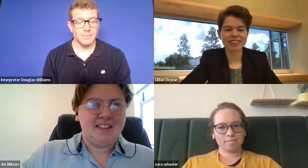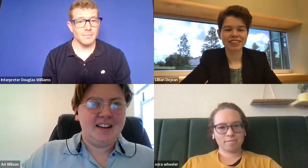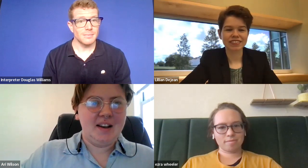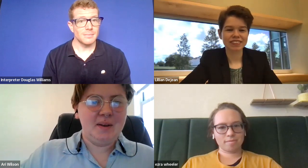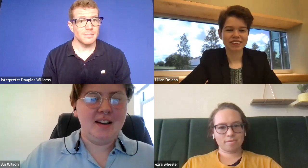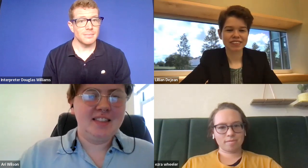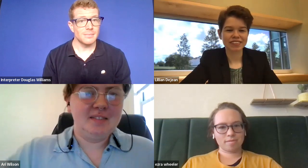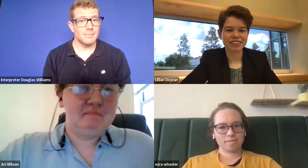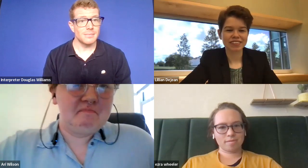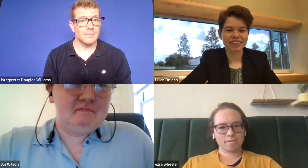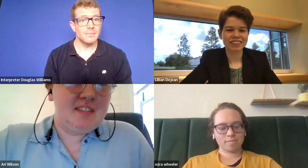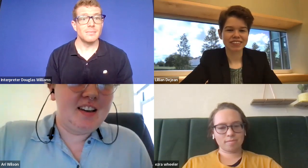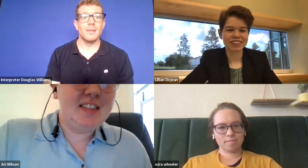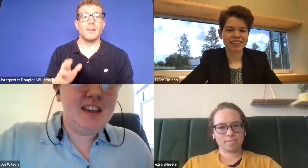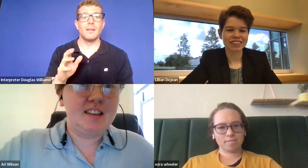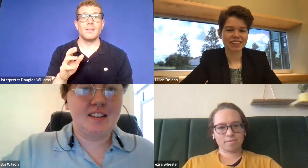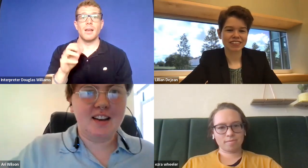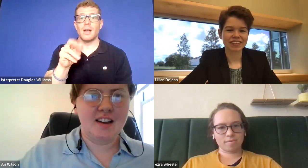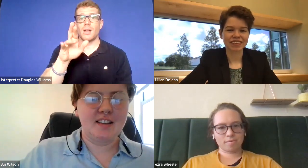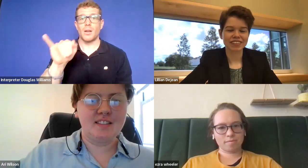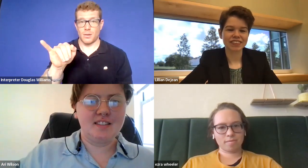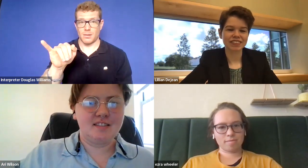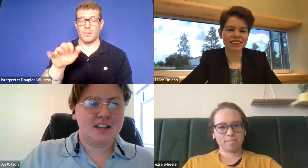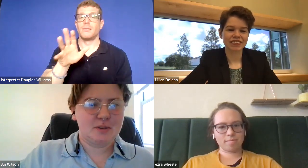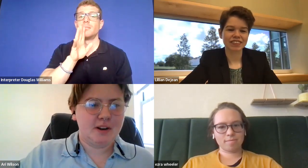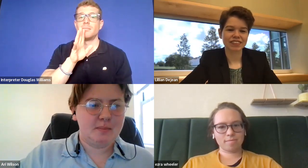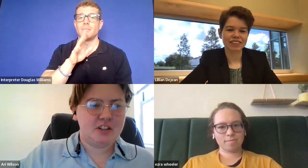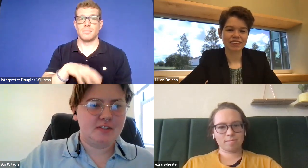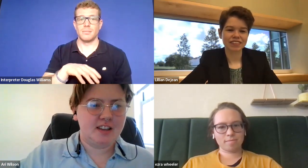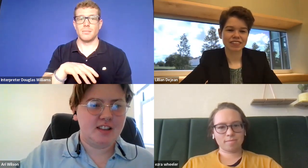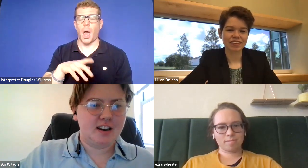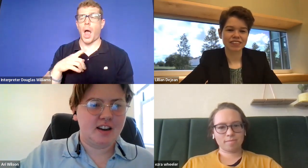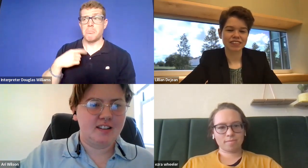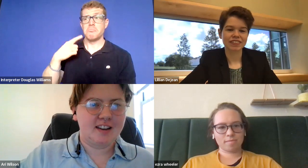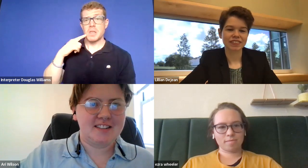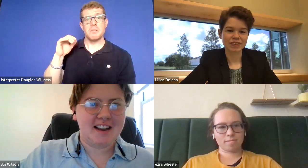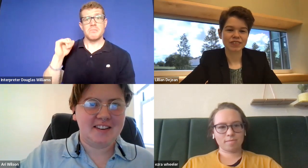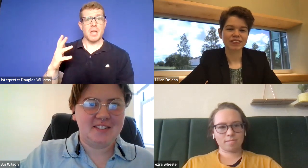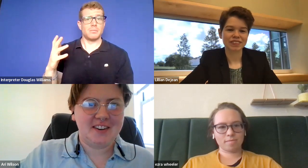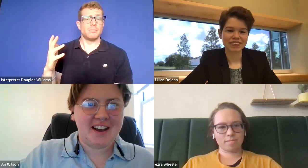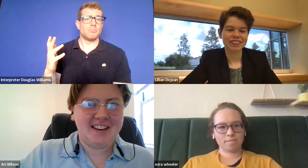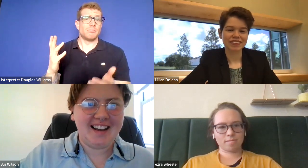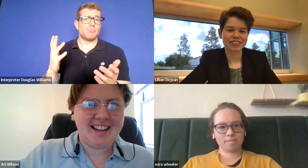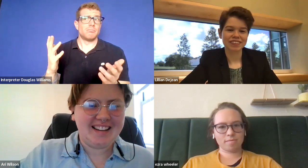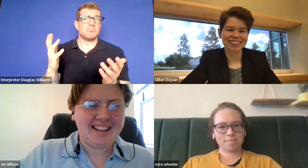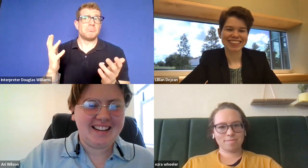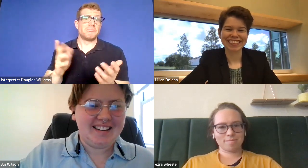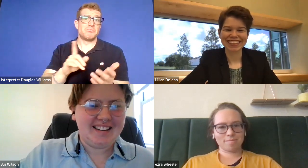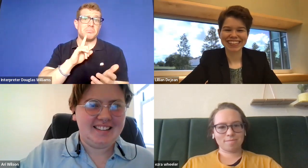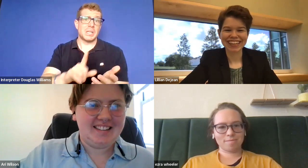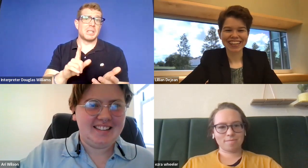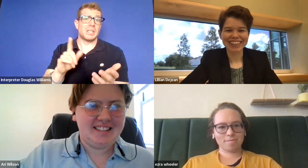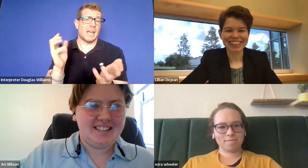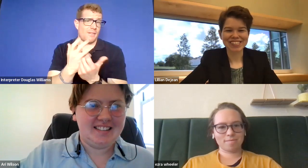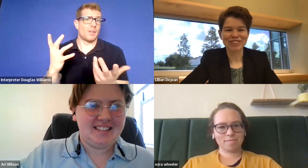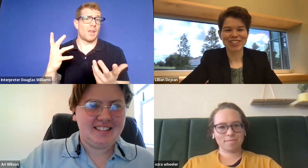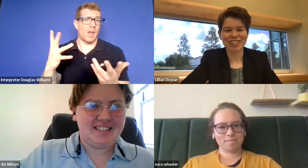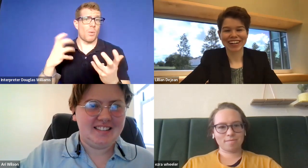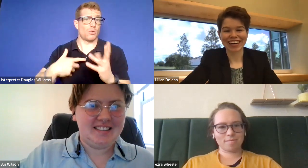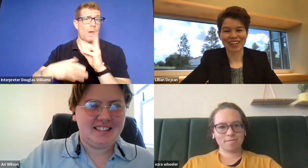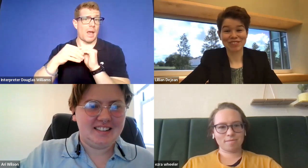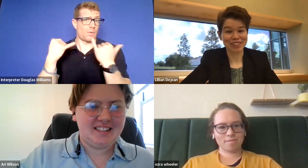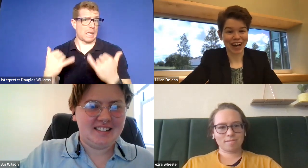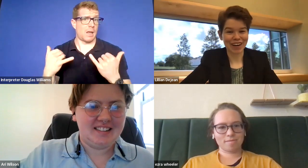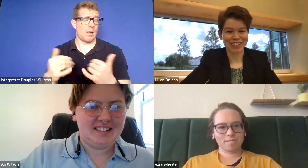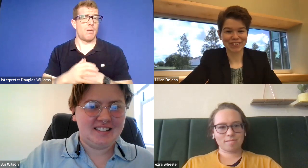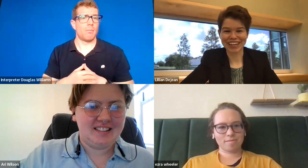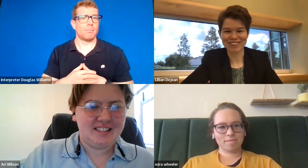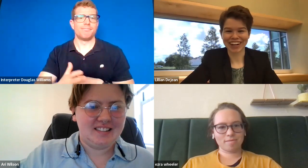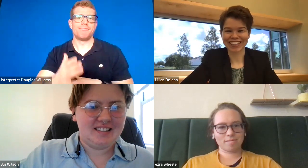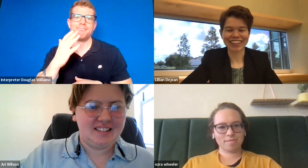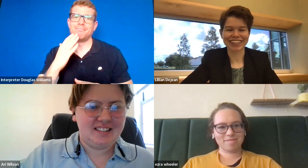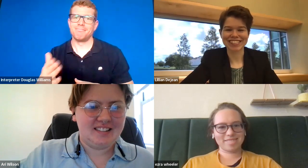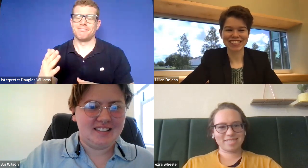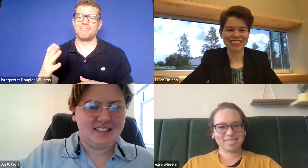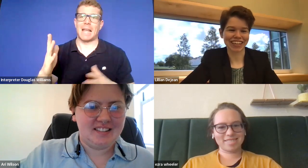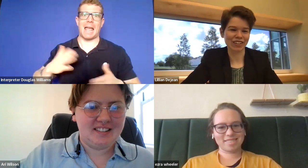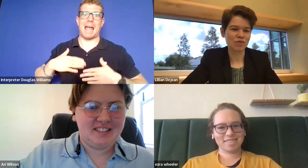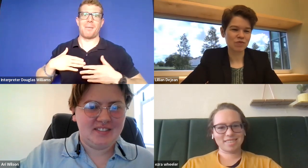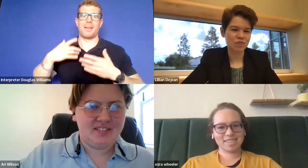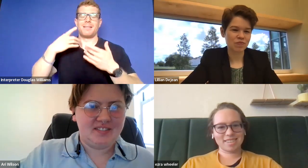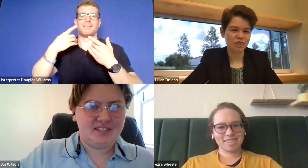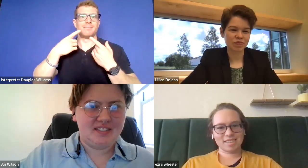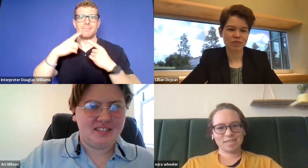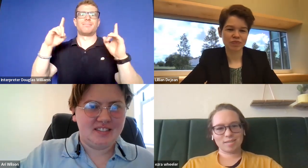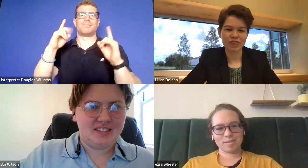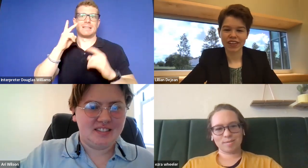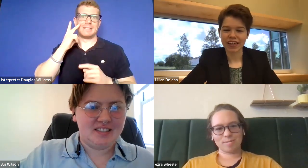I that's pretty much everything that I had to add for now thanks so much, Ari, and i'm so happy that we can finally hear and see you again.